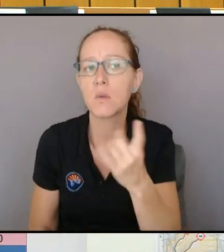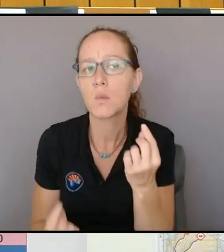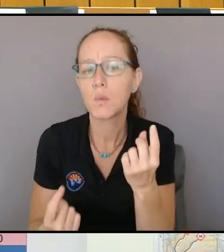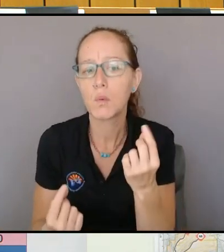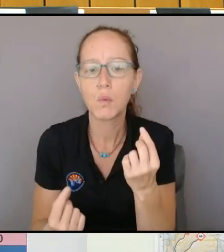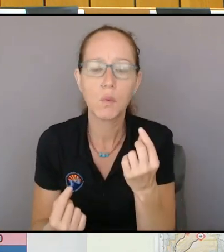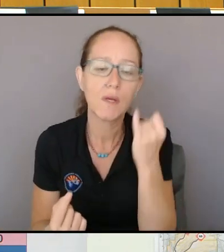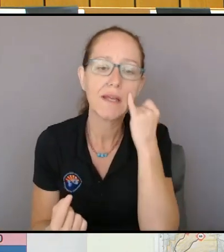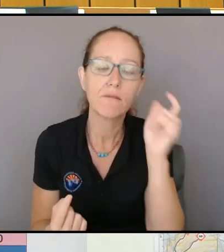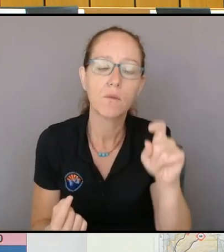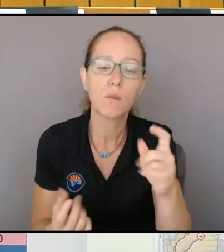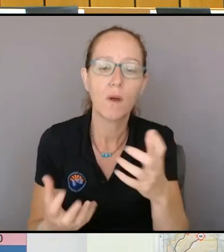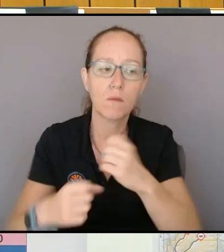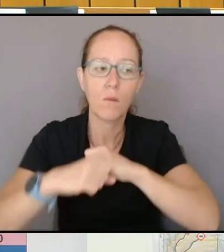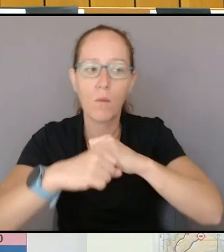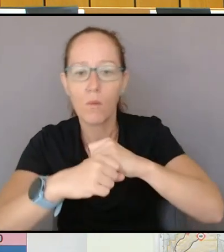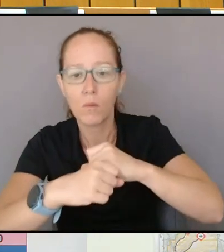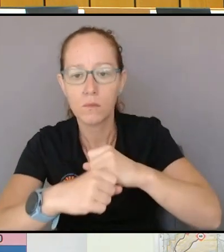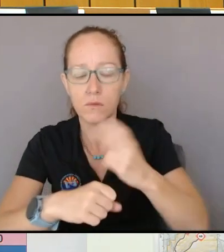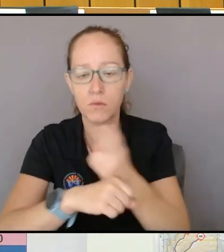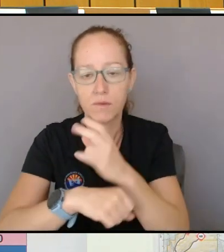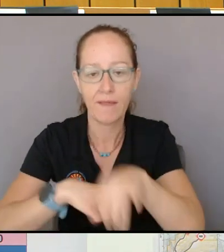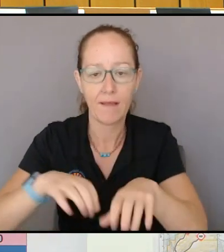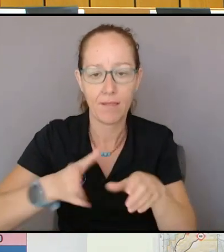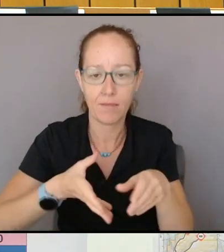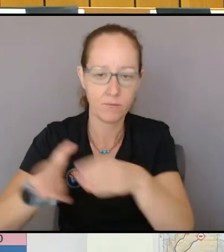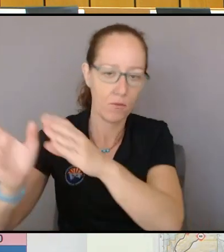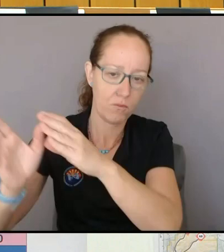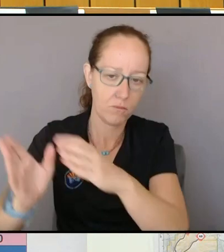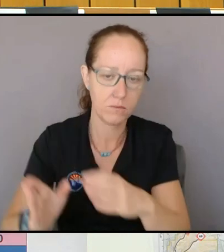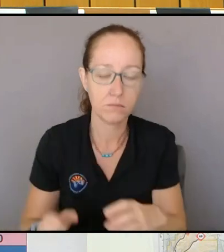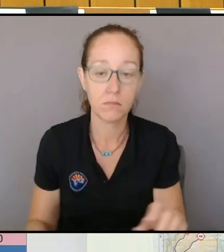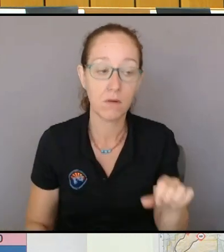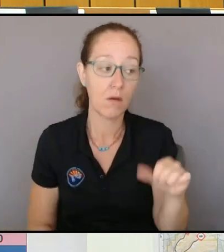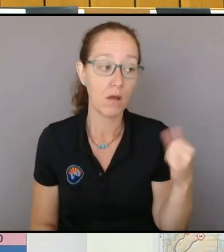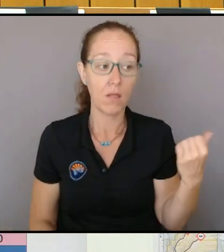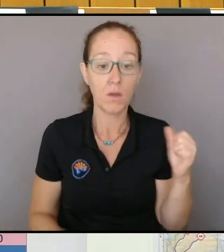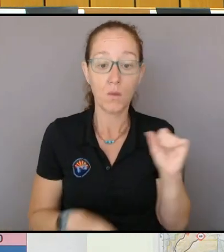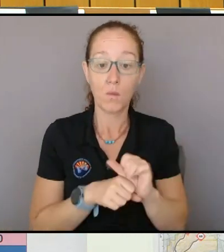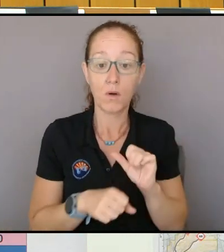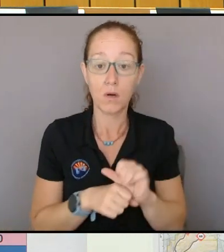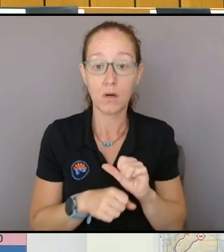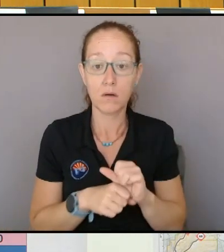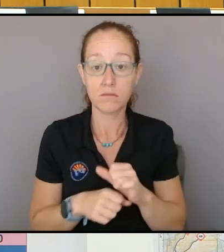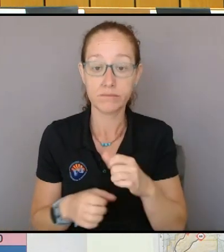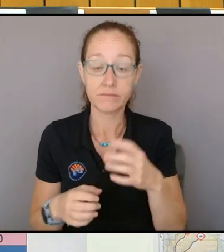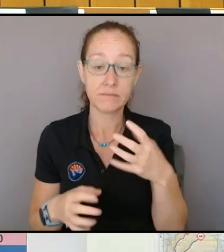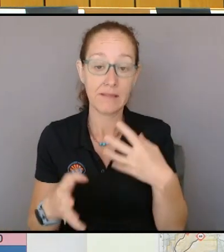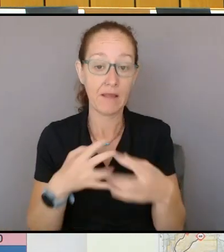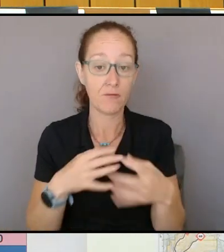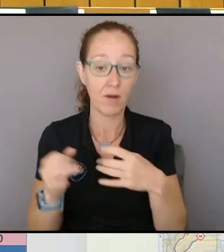working to identify the best way to address is: this grey line I'm tracing right here is the power lines. The Kit